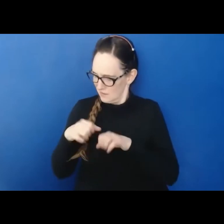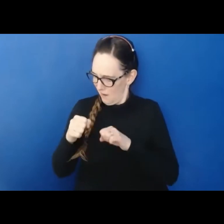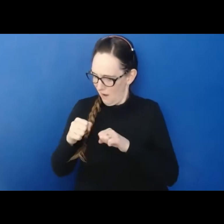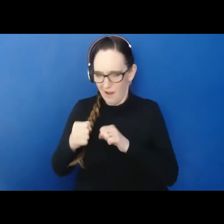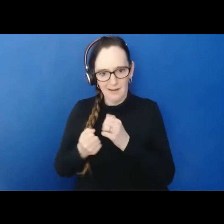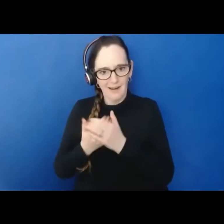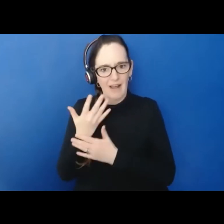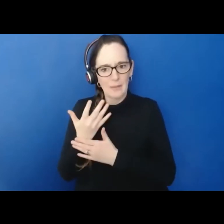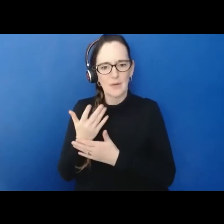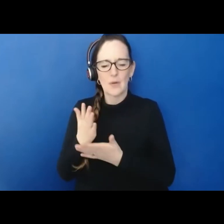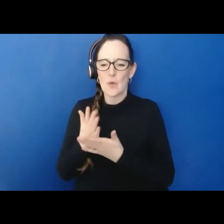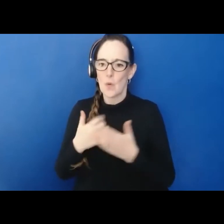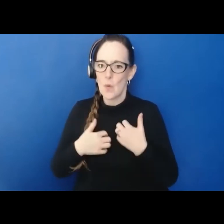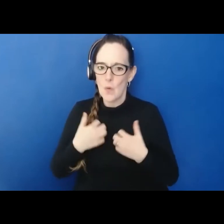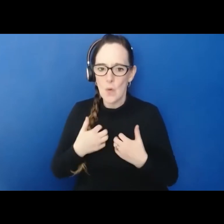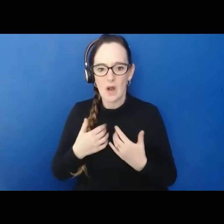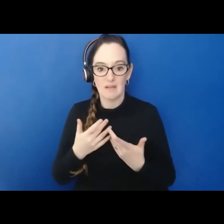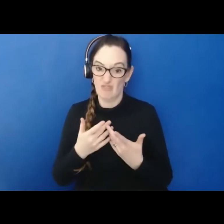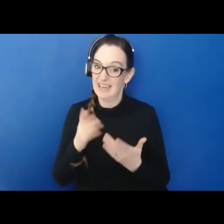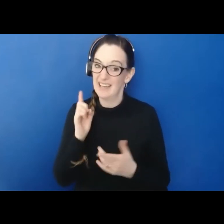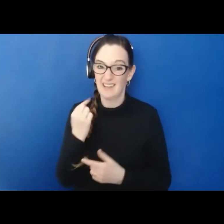resonant for comfort in the context of some of the conversations